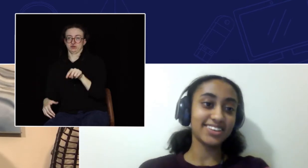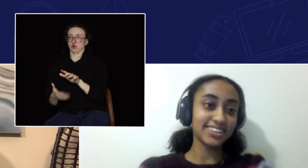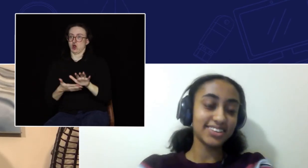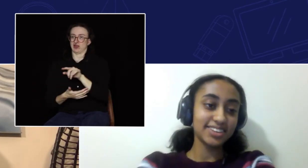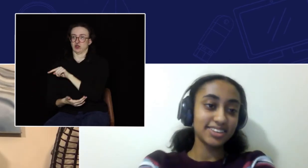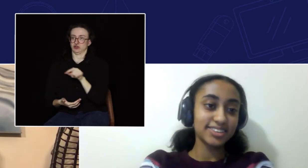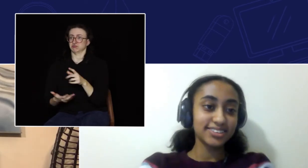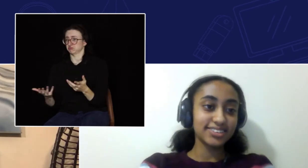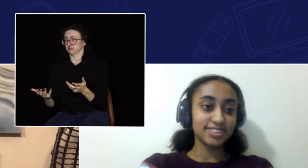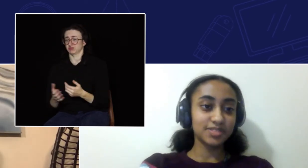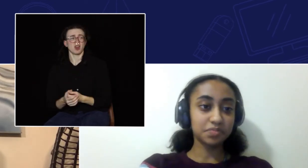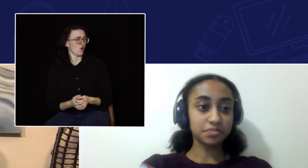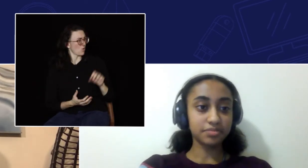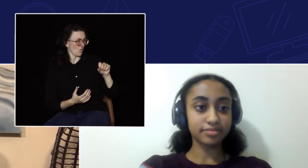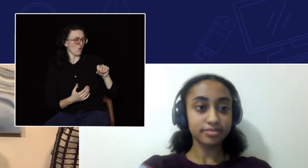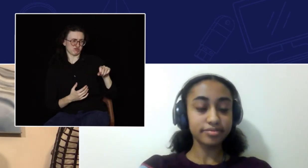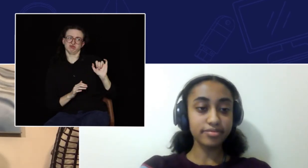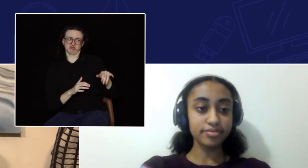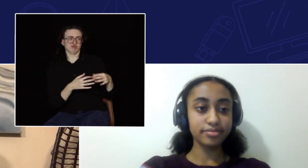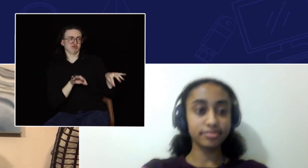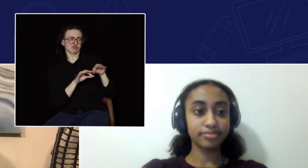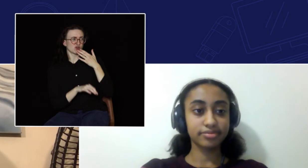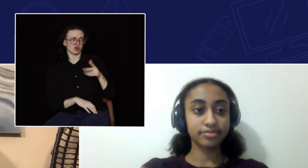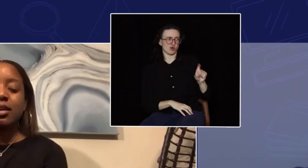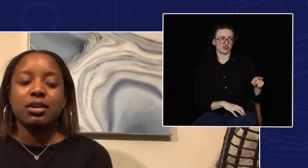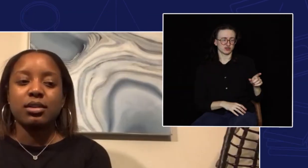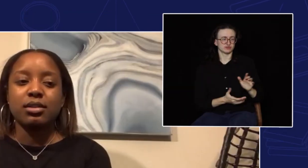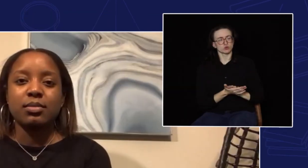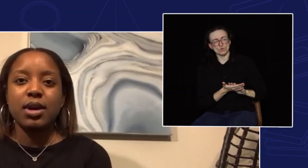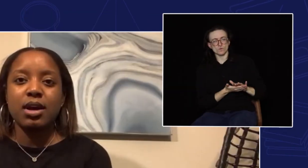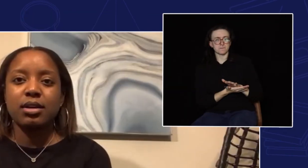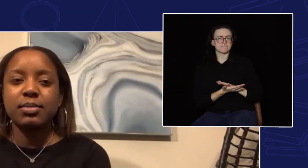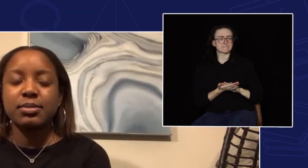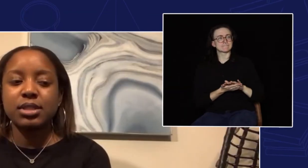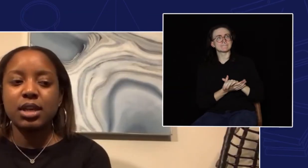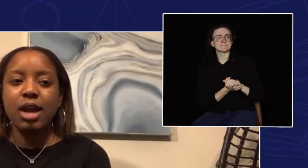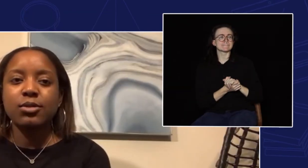[WILLIAMS:] Yeah. No, that’s a good question. Um... [WILLIAMS:] Uh...let me see --